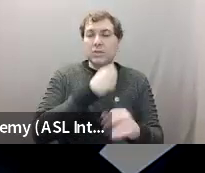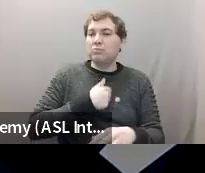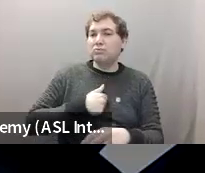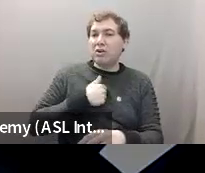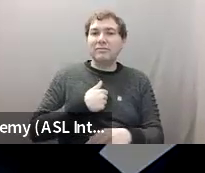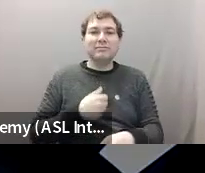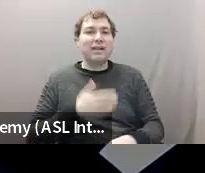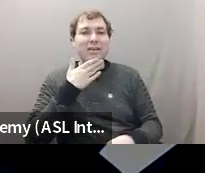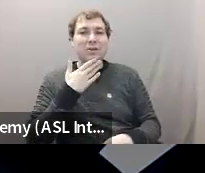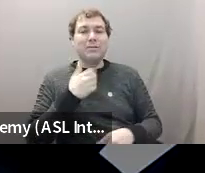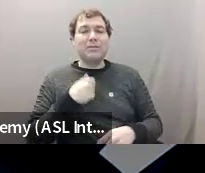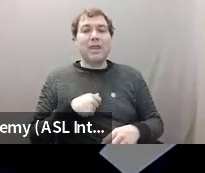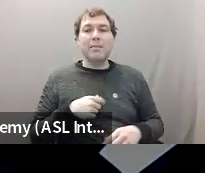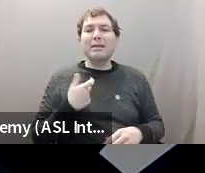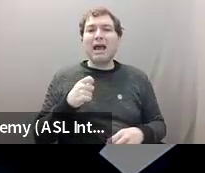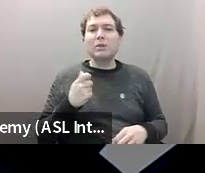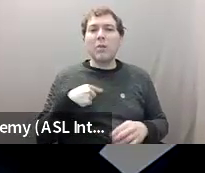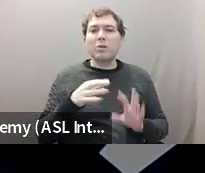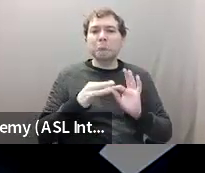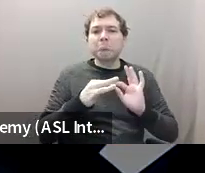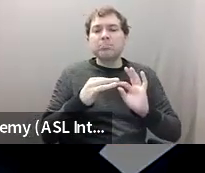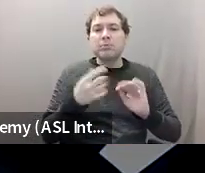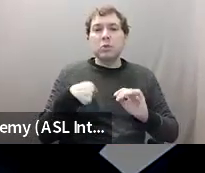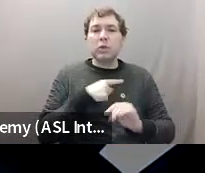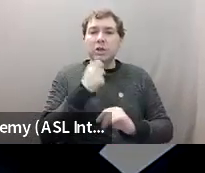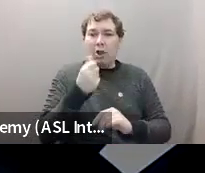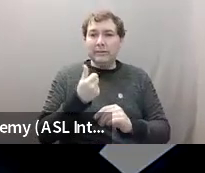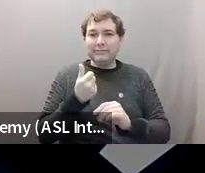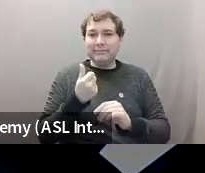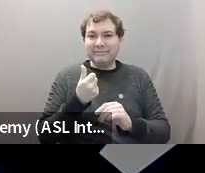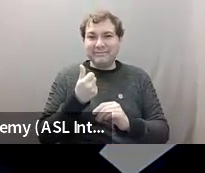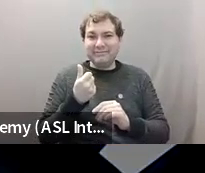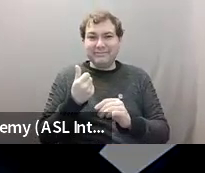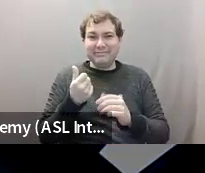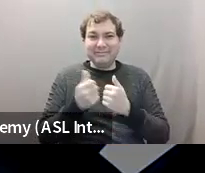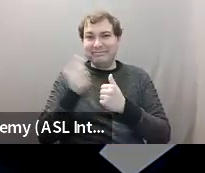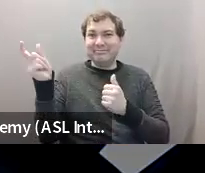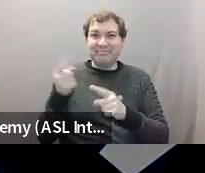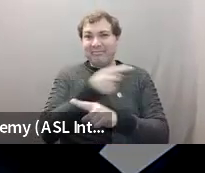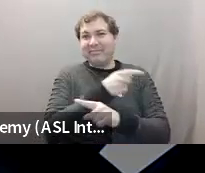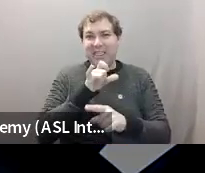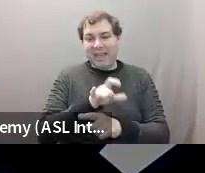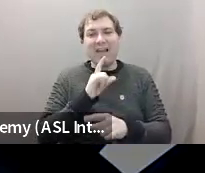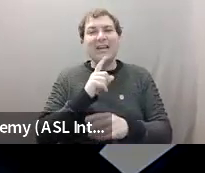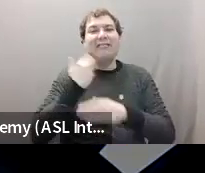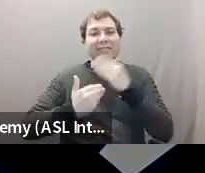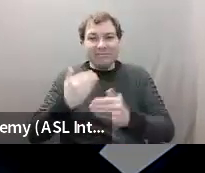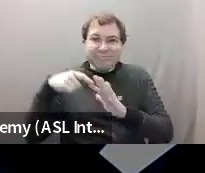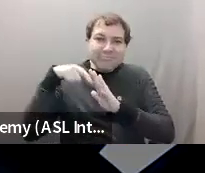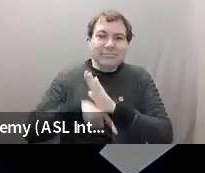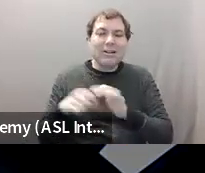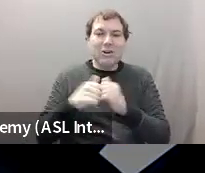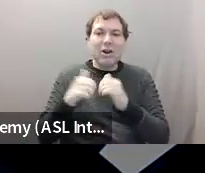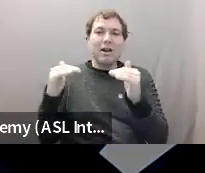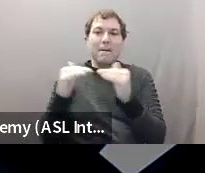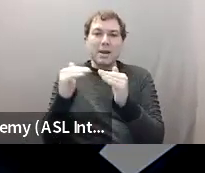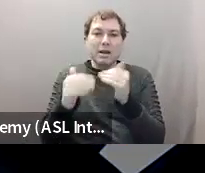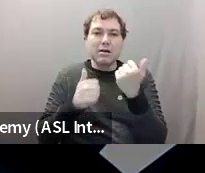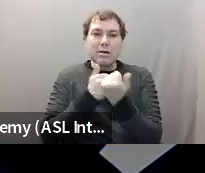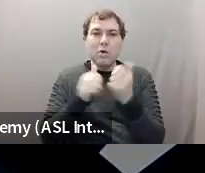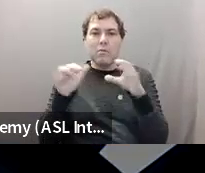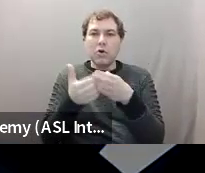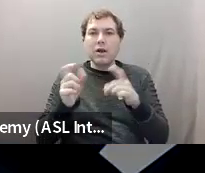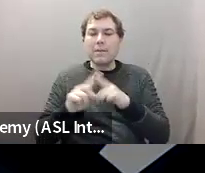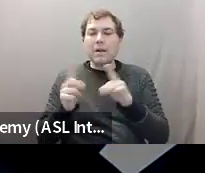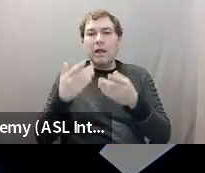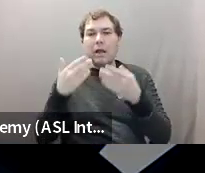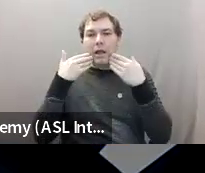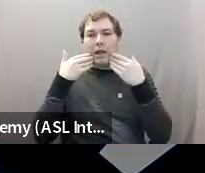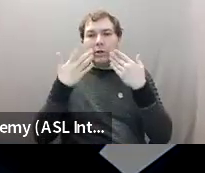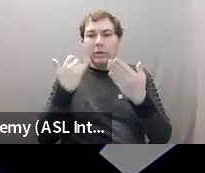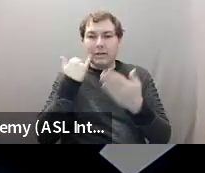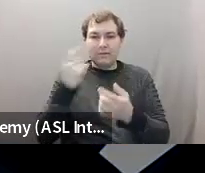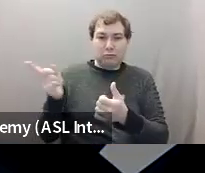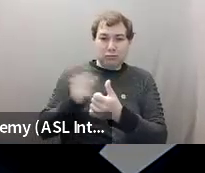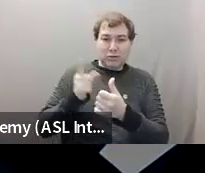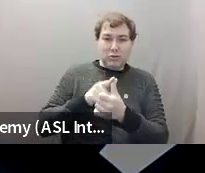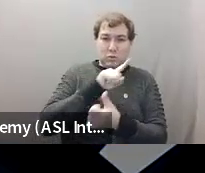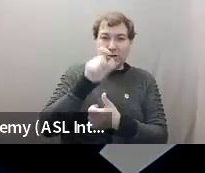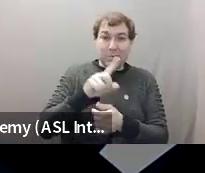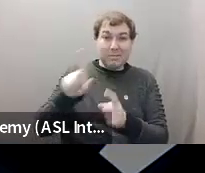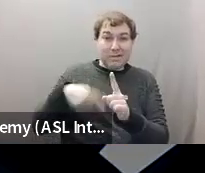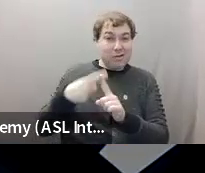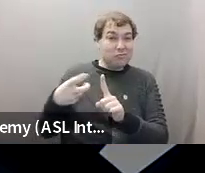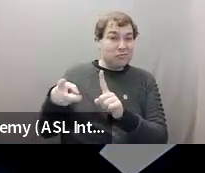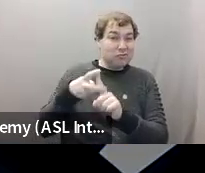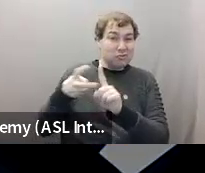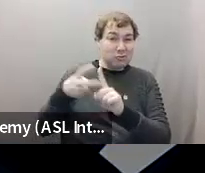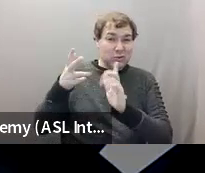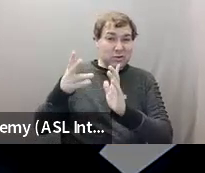Tracee Garner: Thanks. Yeah, I was just gonna say, we are not far down the road in our peer support group program. But what we what I didn't know if the original question was about recruiting people or about